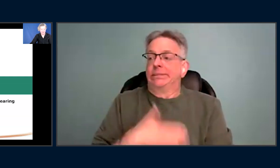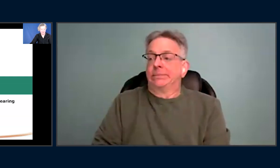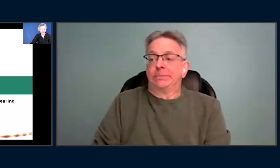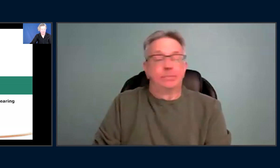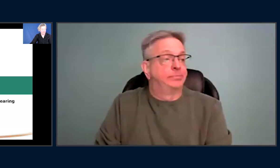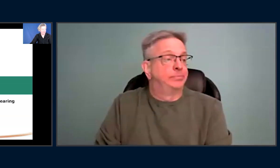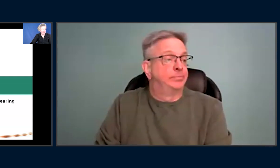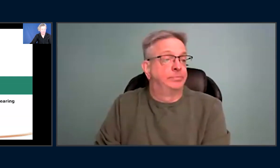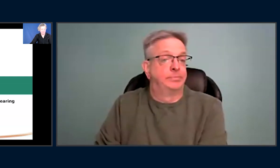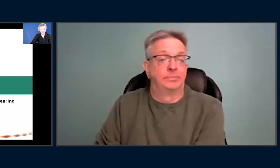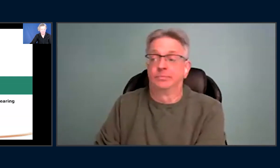All right. If I can have the next slide, please.